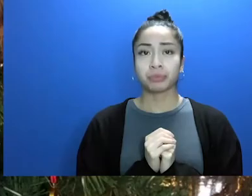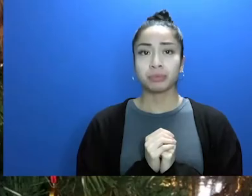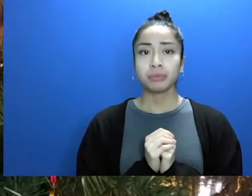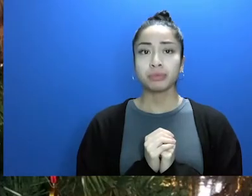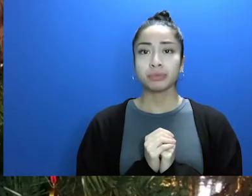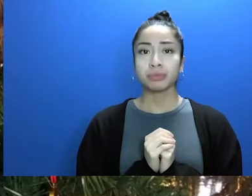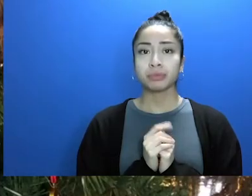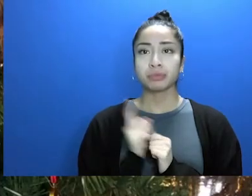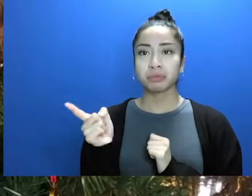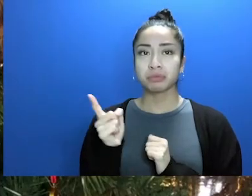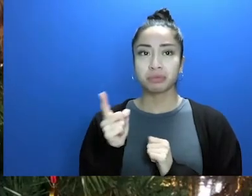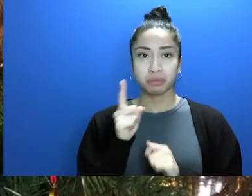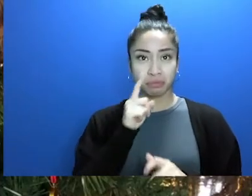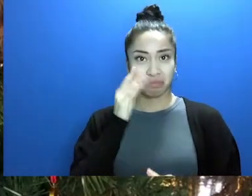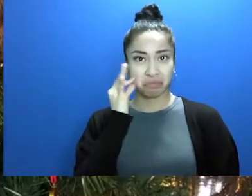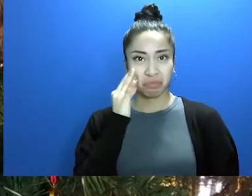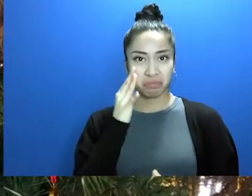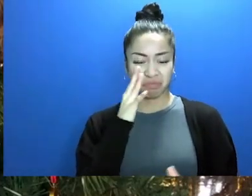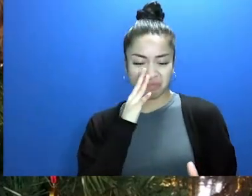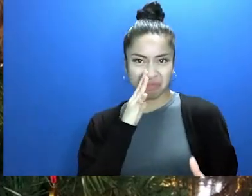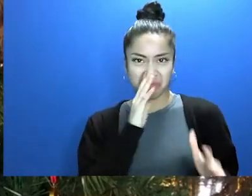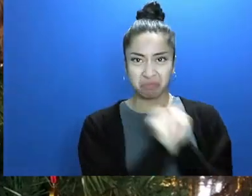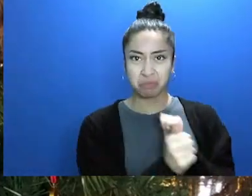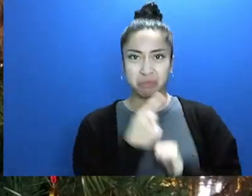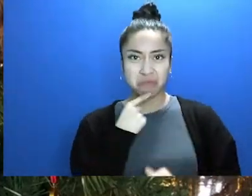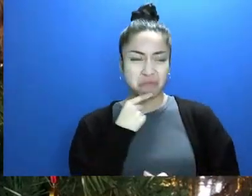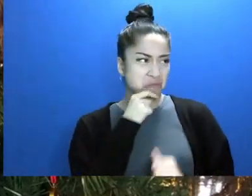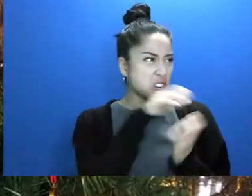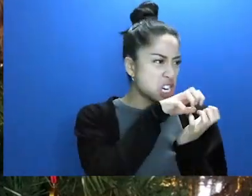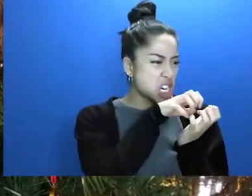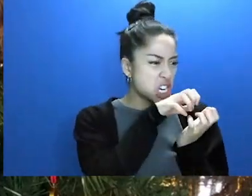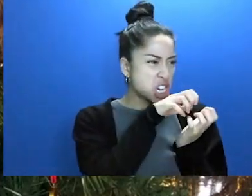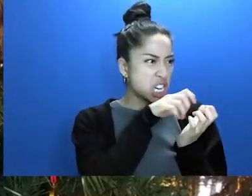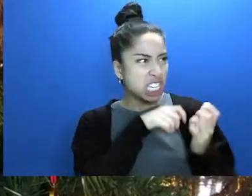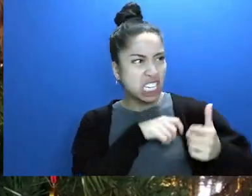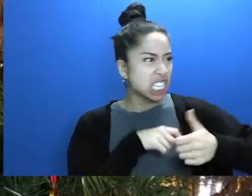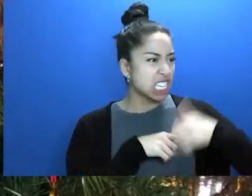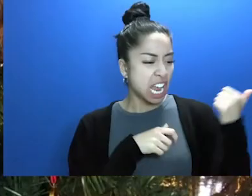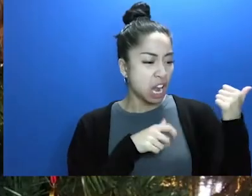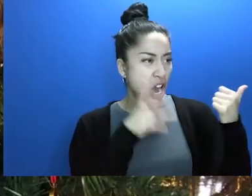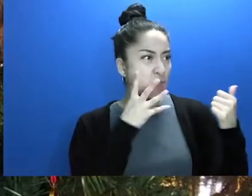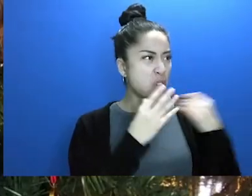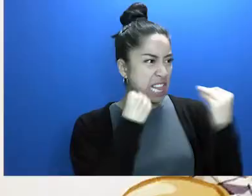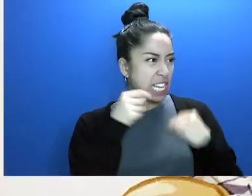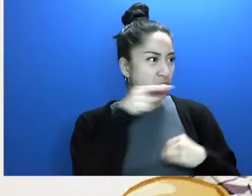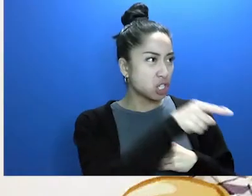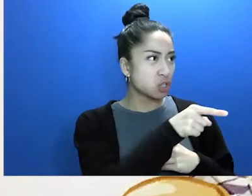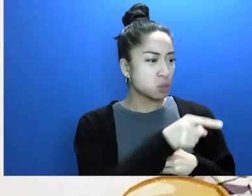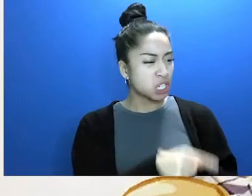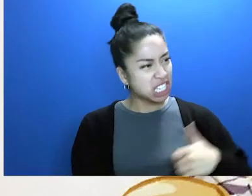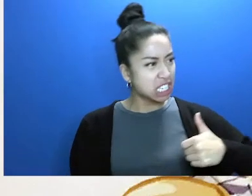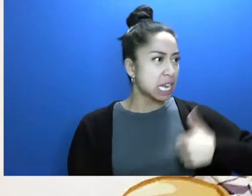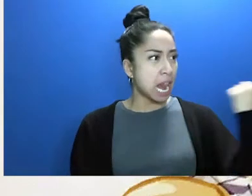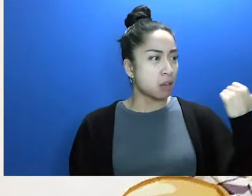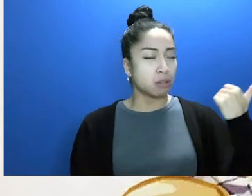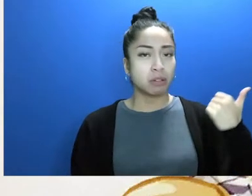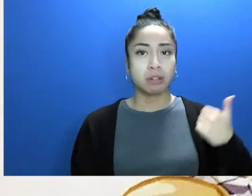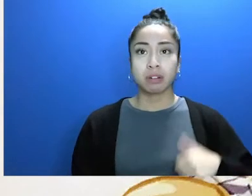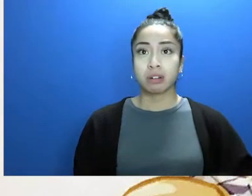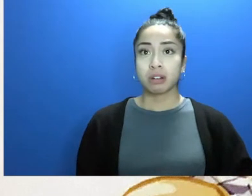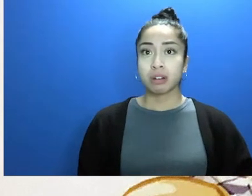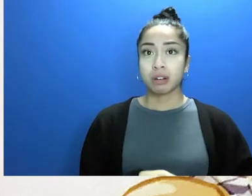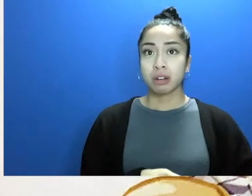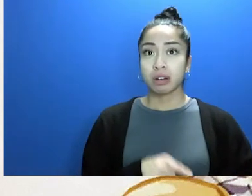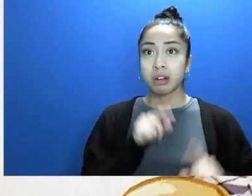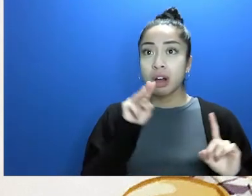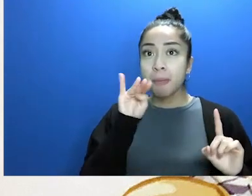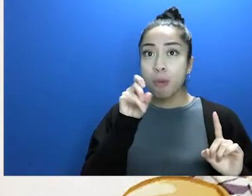get out little mouse or i'll eat you he yelled monster bared his teeth and the burglar shrank